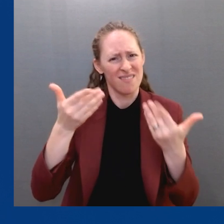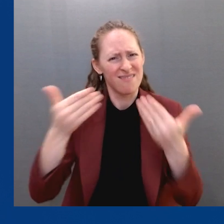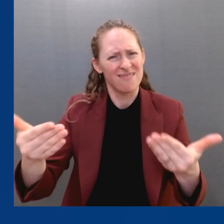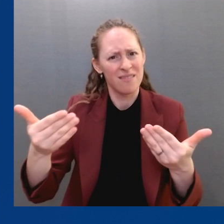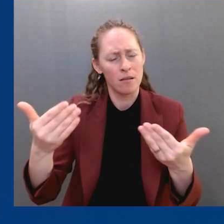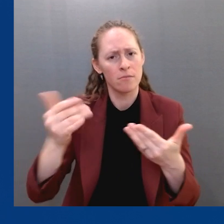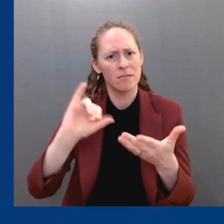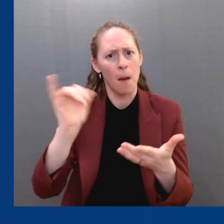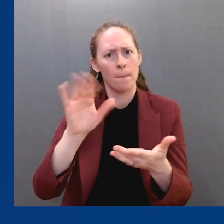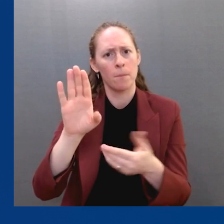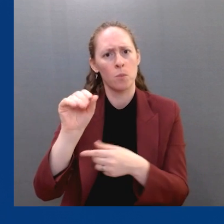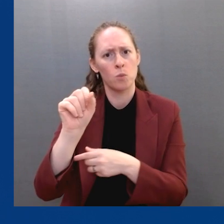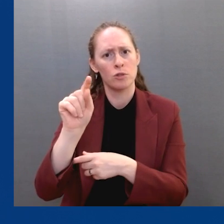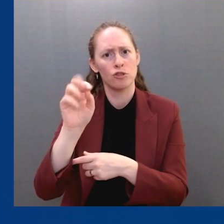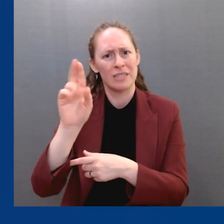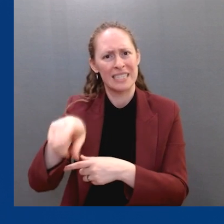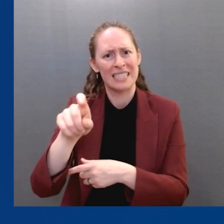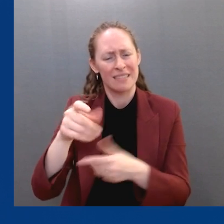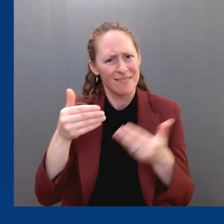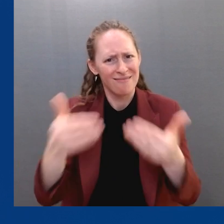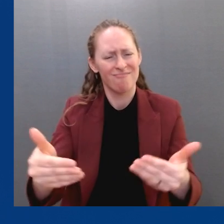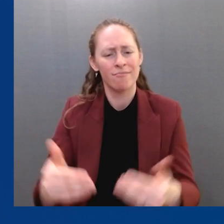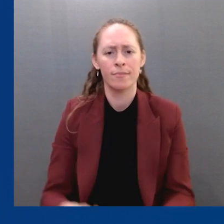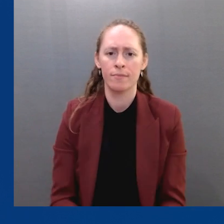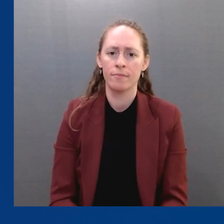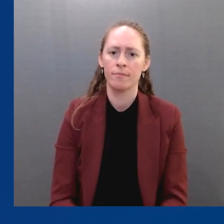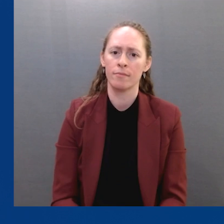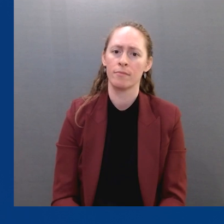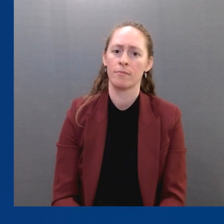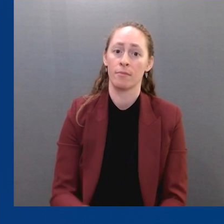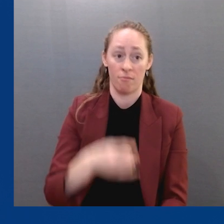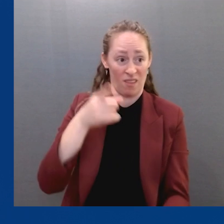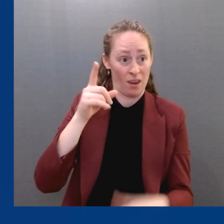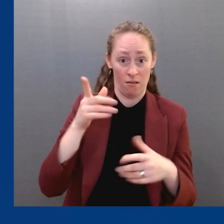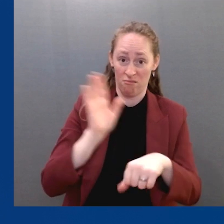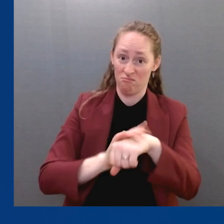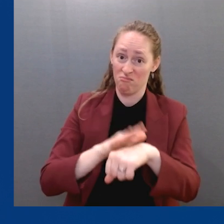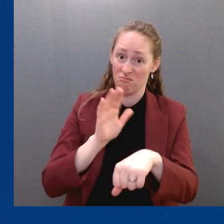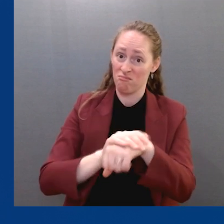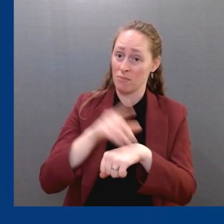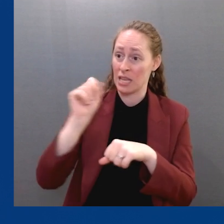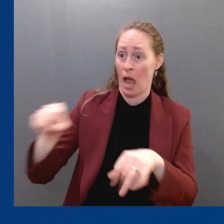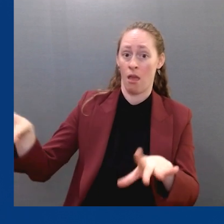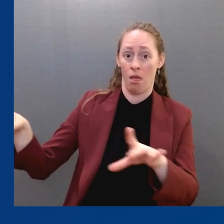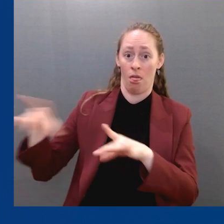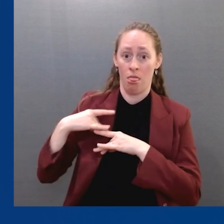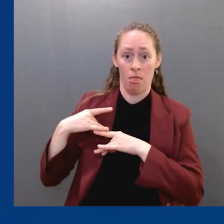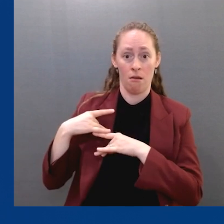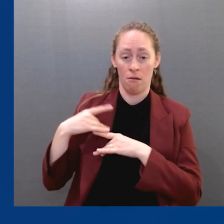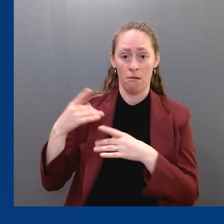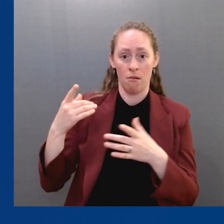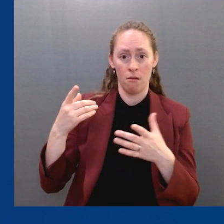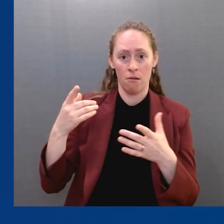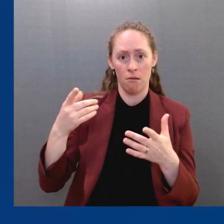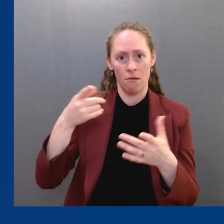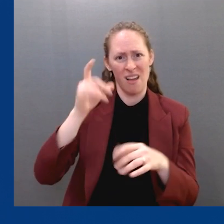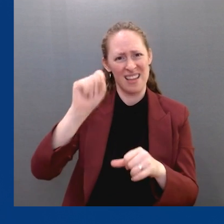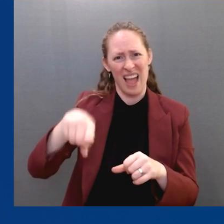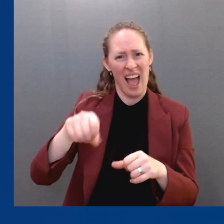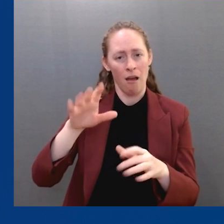then you're putting yourself at an increased risk that you could mitigate against by getting vaccinated. And getting vaccinated now will protect you.